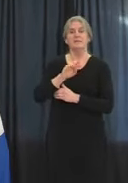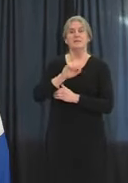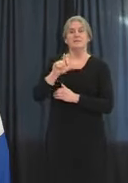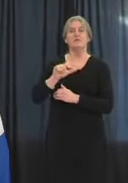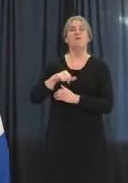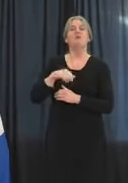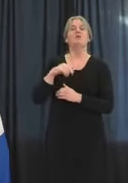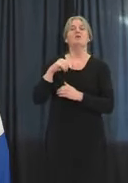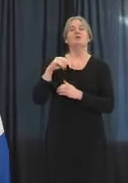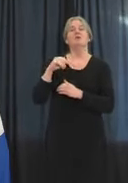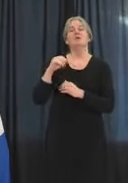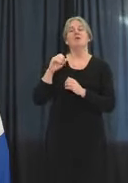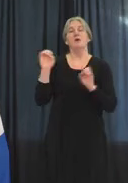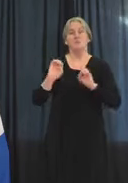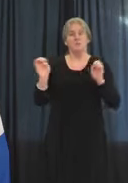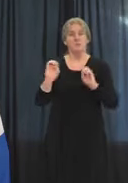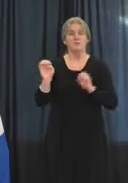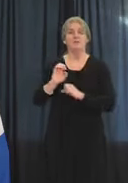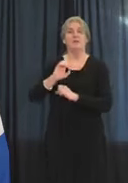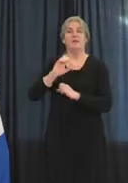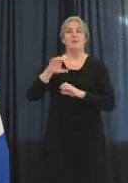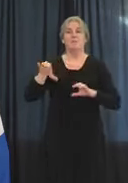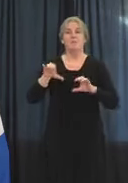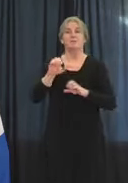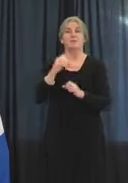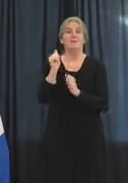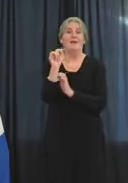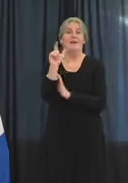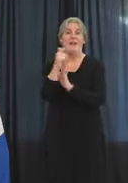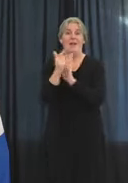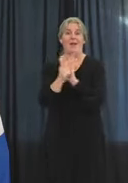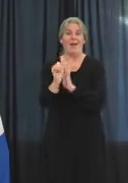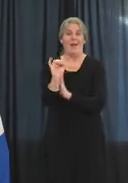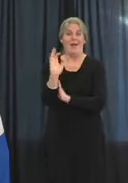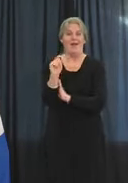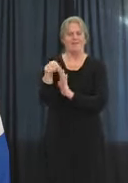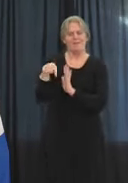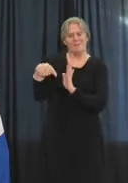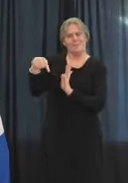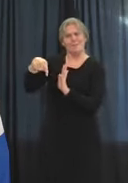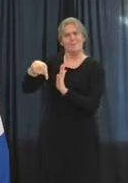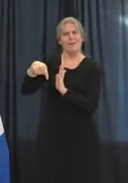is deliberately structured to provide the power to act in a